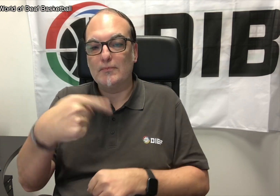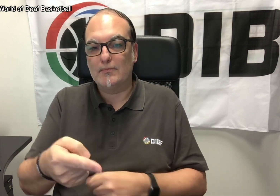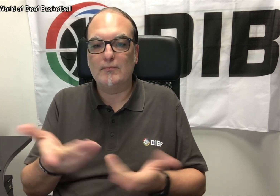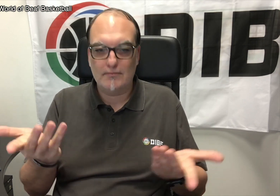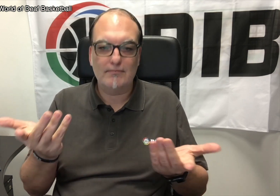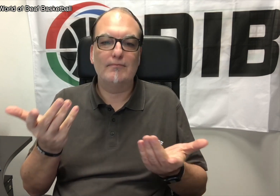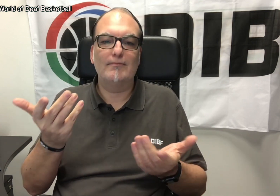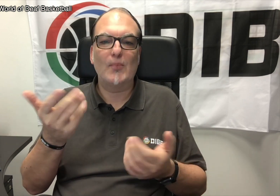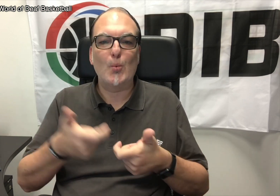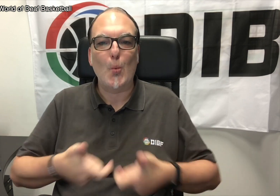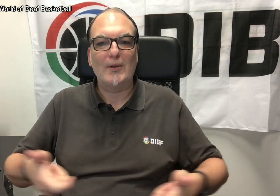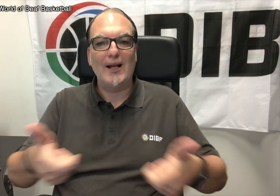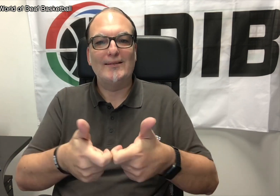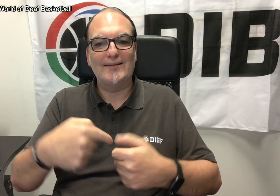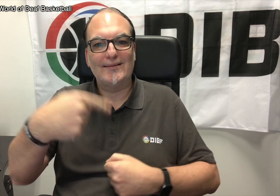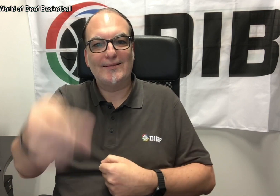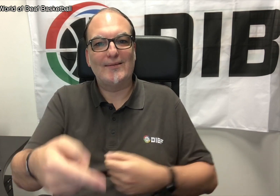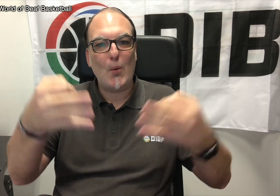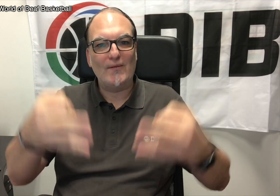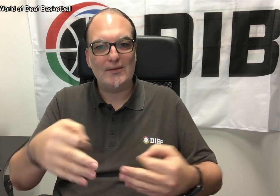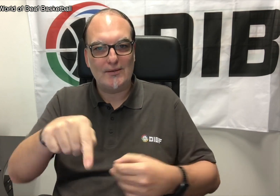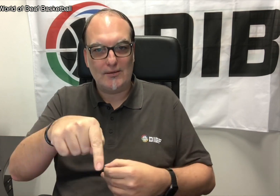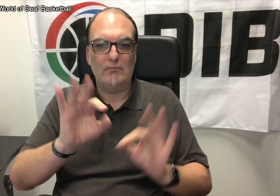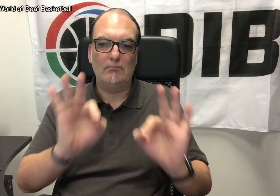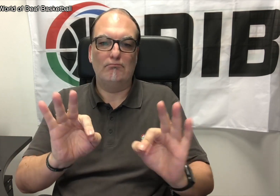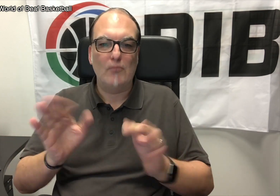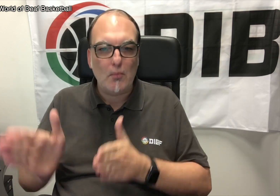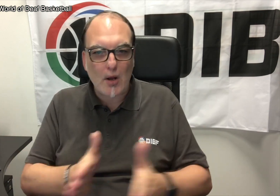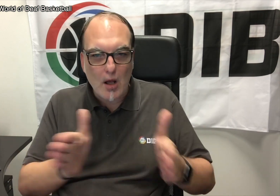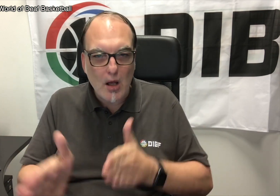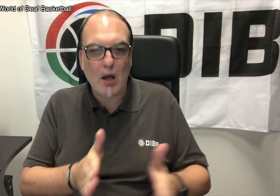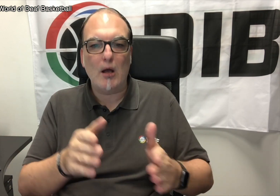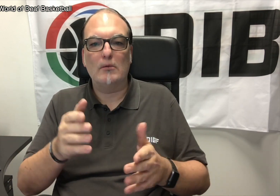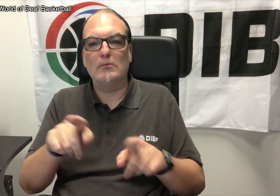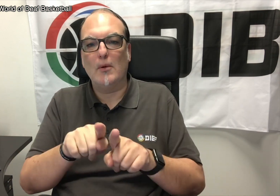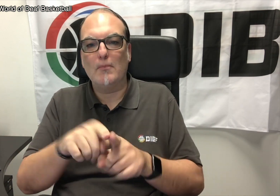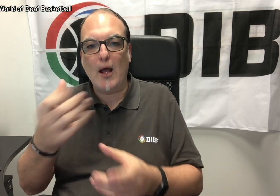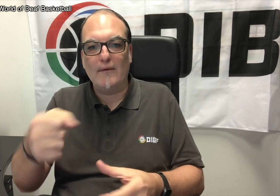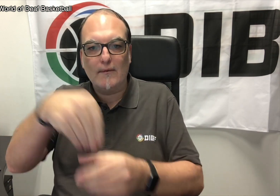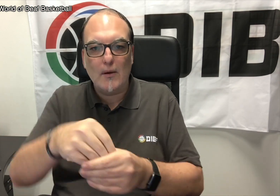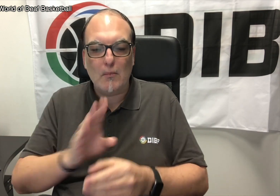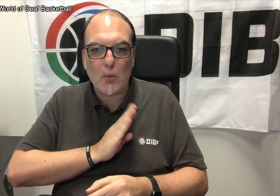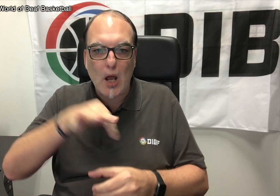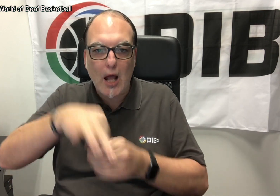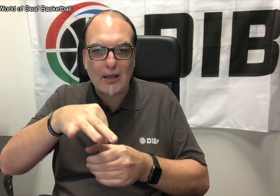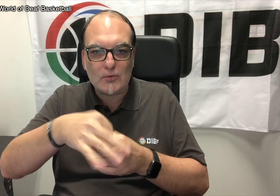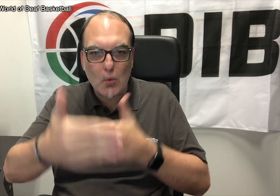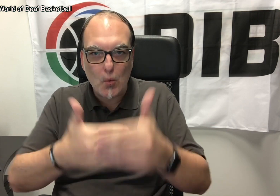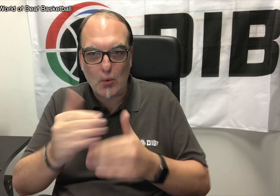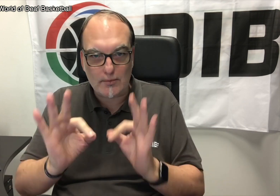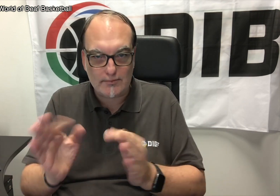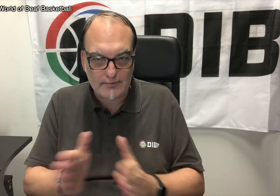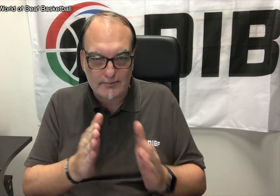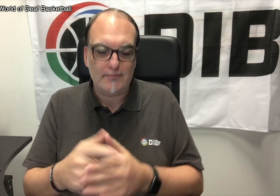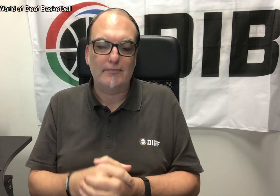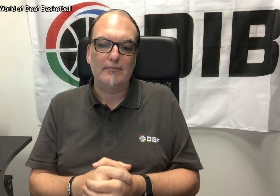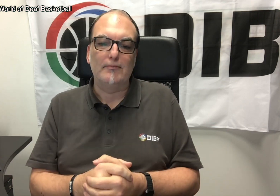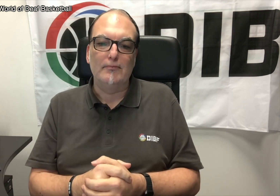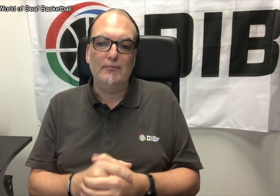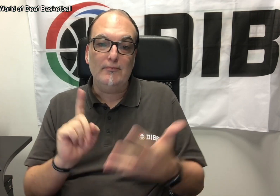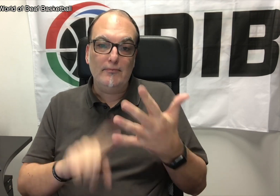Then for the next official Congress preparations and board elections,